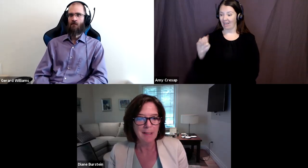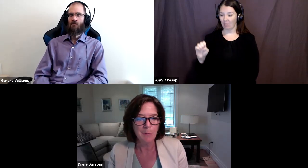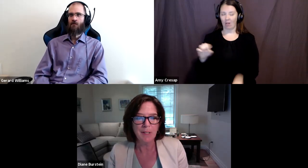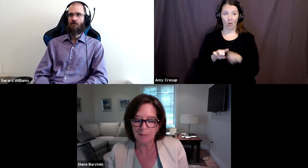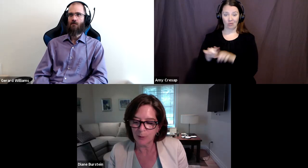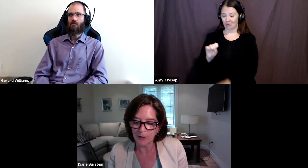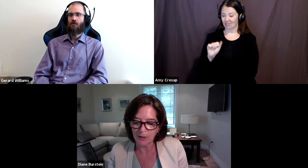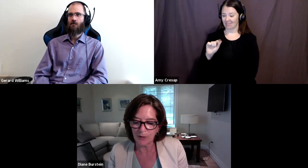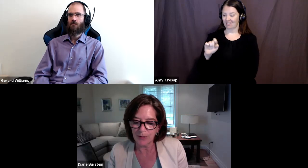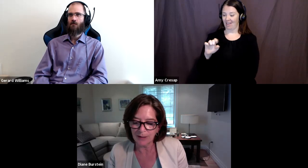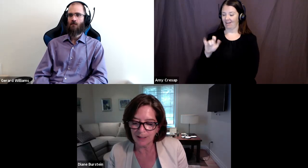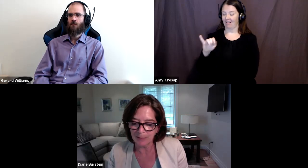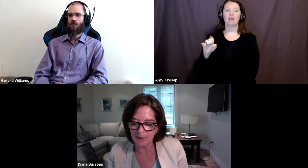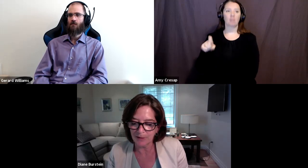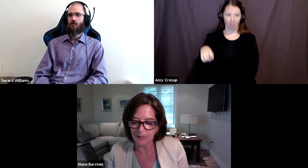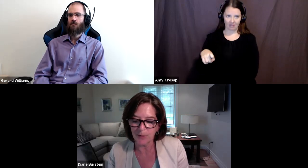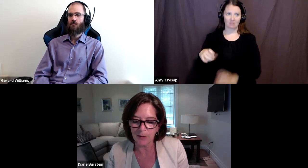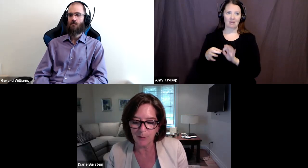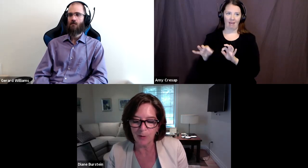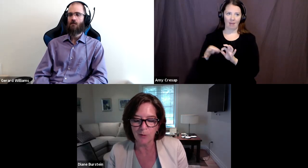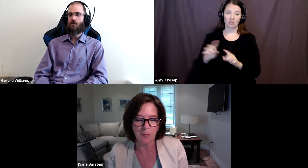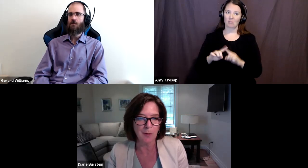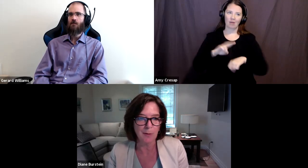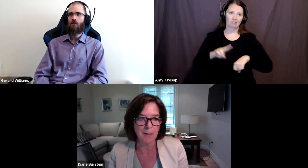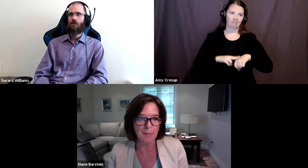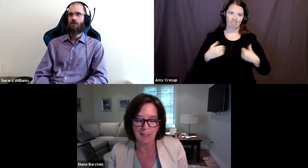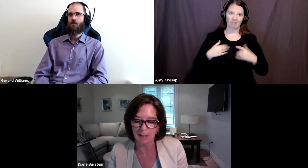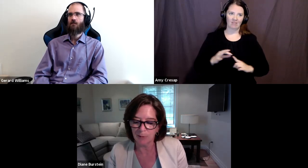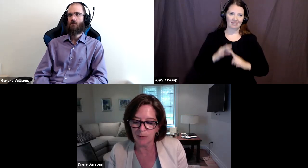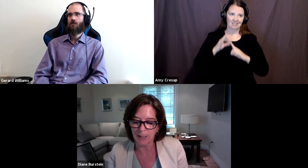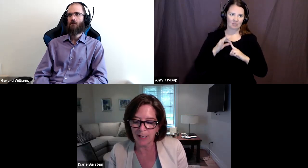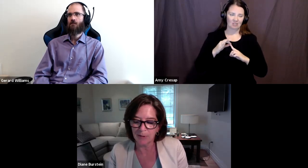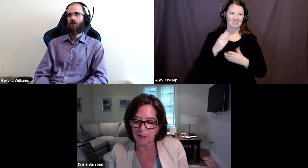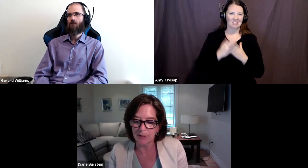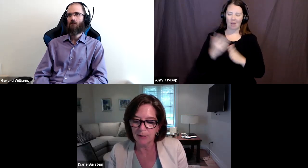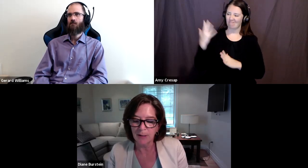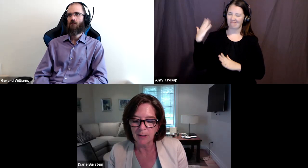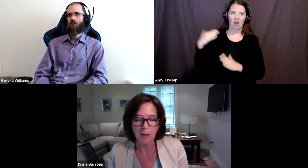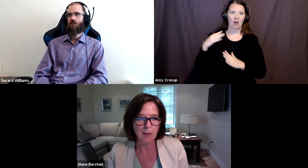But of course there are exceptions for some older programs that never were caption or